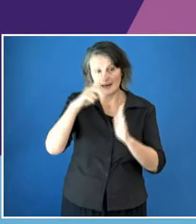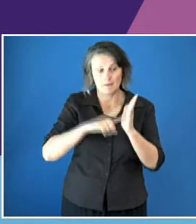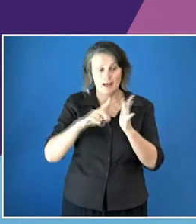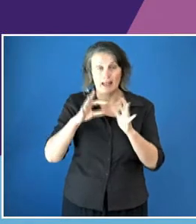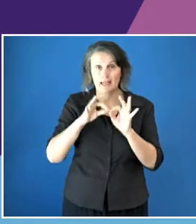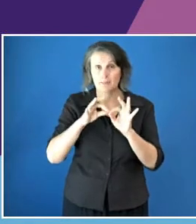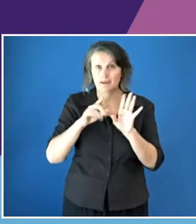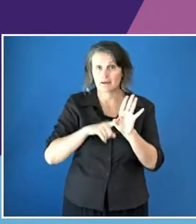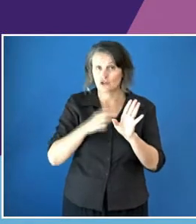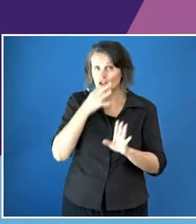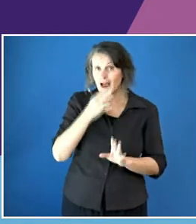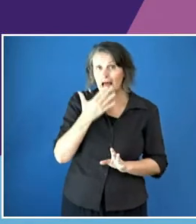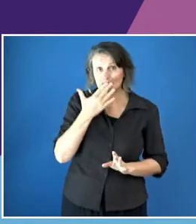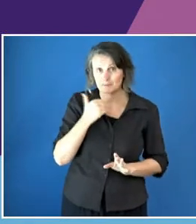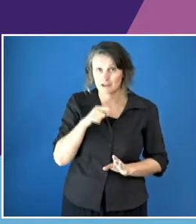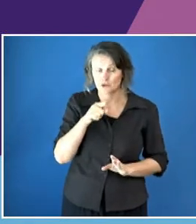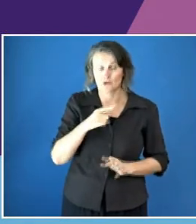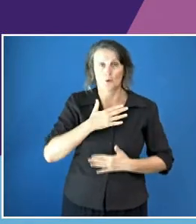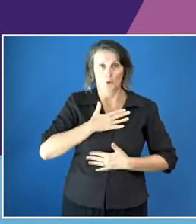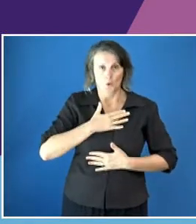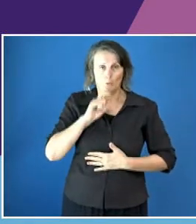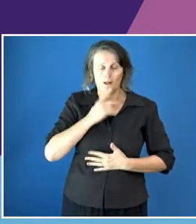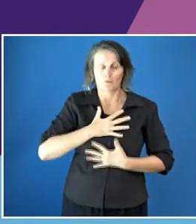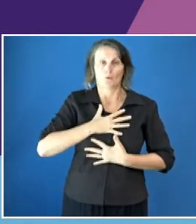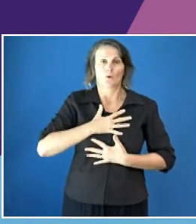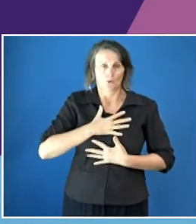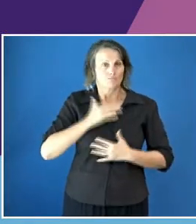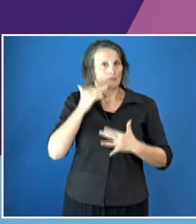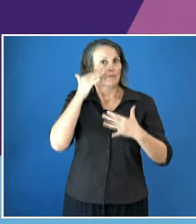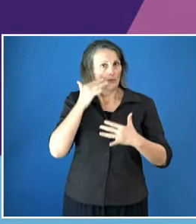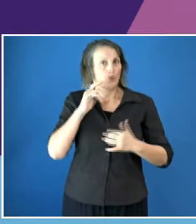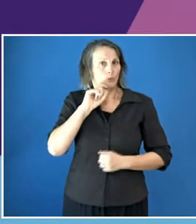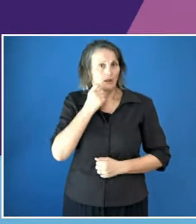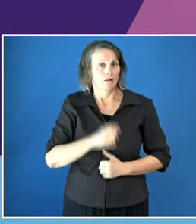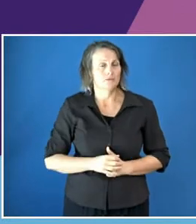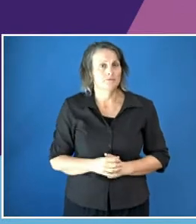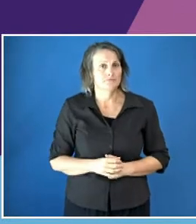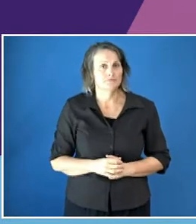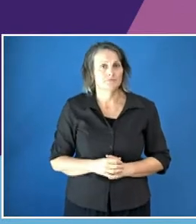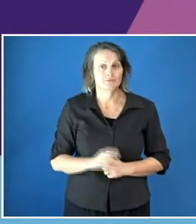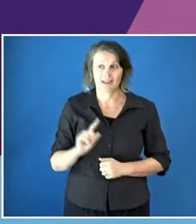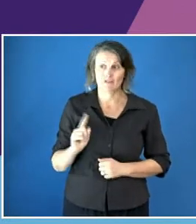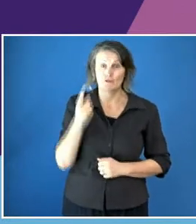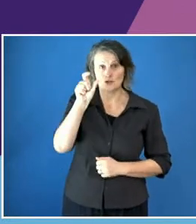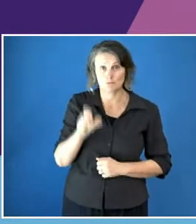ready. In fact, this morning our first witness will be Libby Crawford who lives in